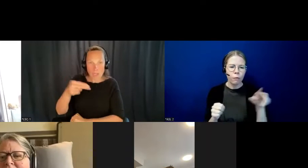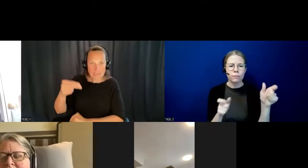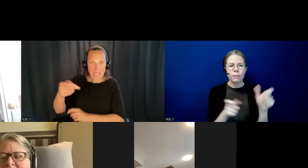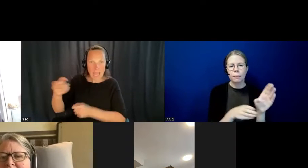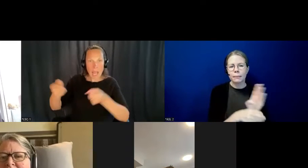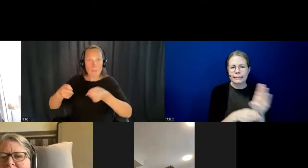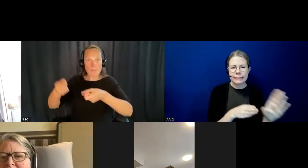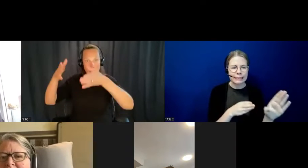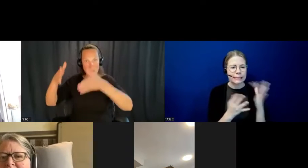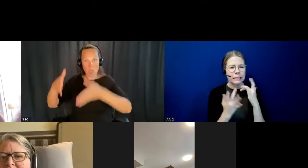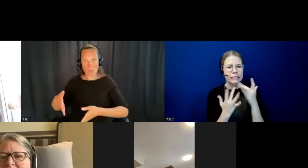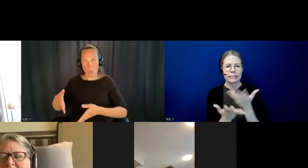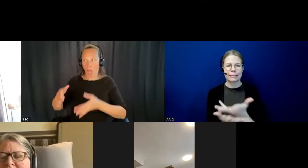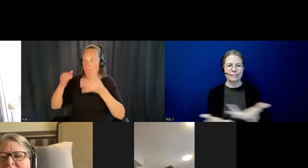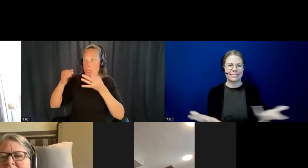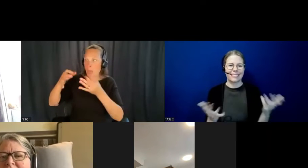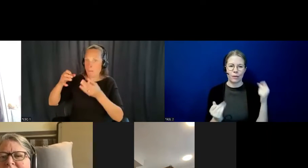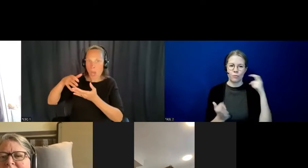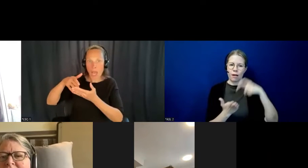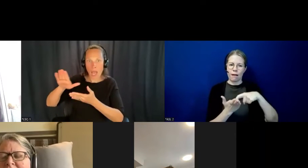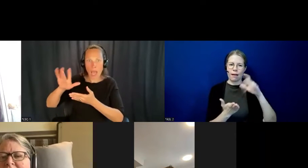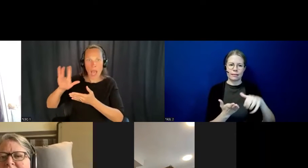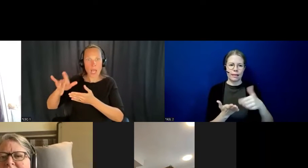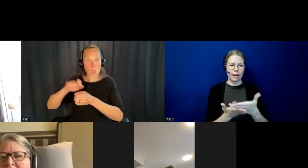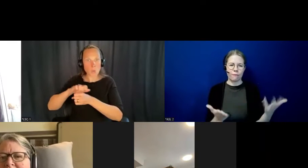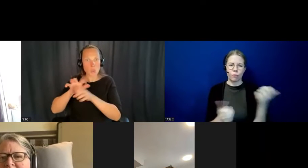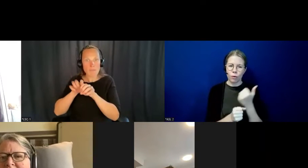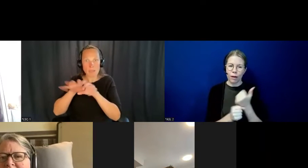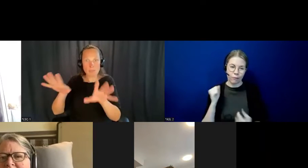THERE WAS A SUDDEN AND COMPREHENSIVE SENSE OF URGENCY THERE, I THINK.